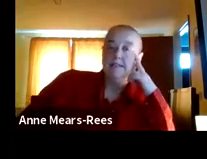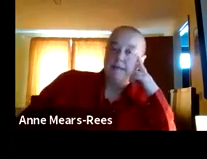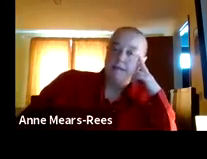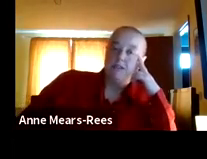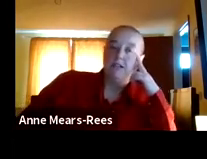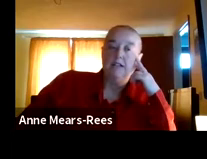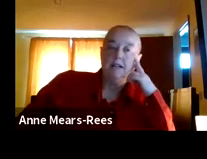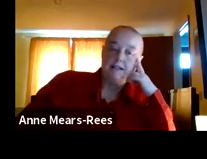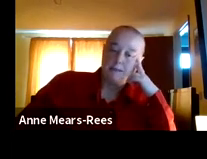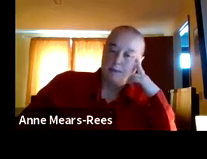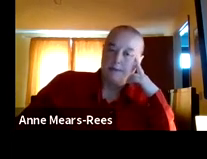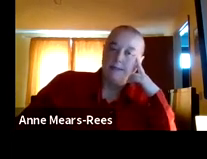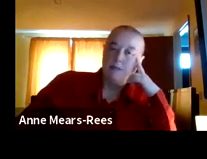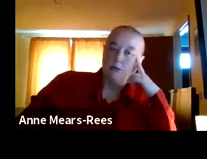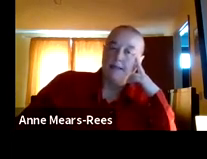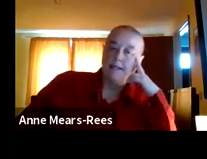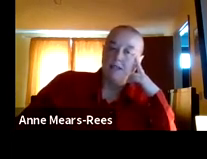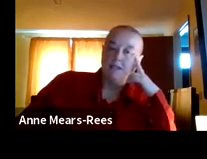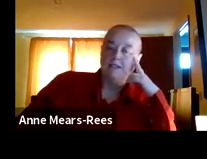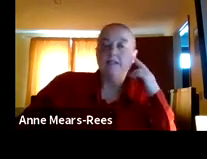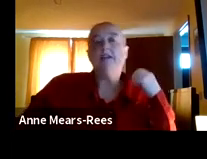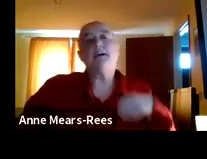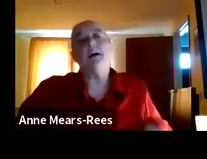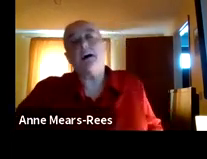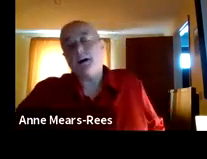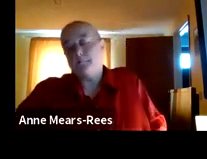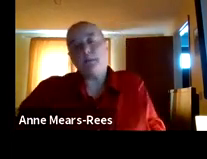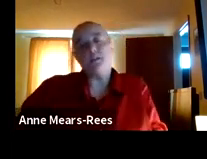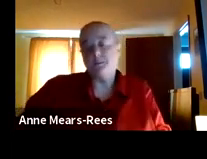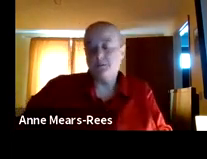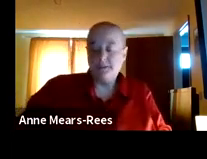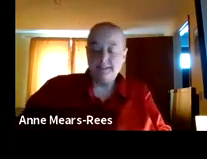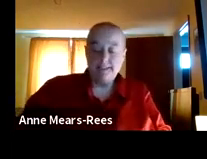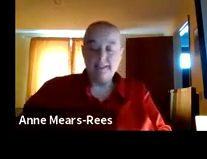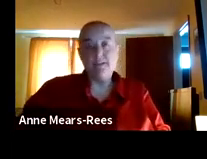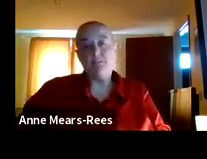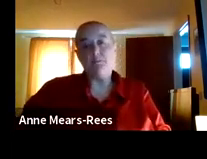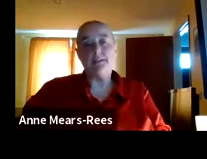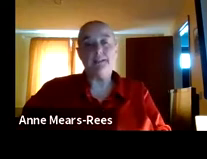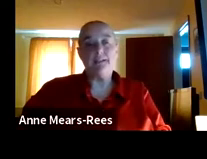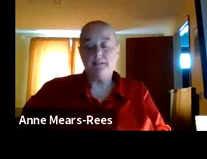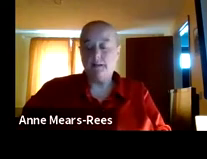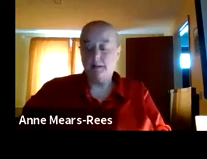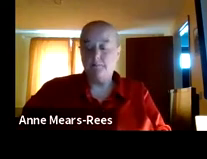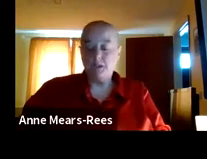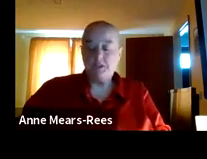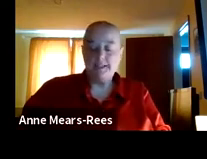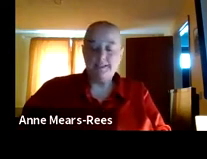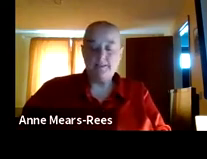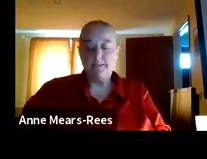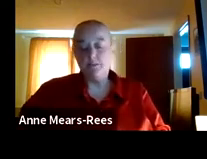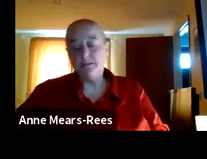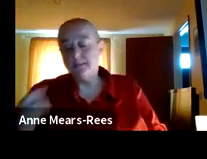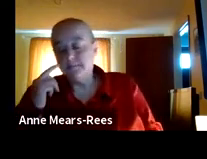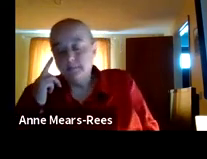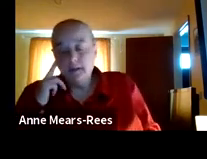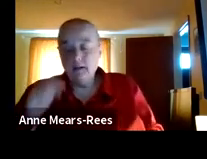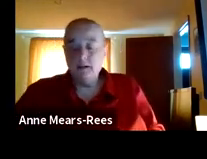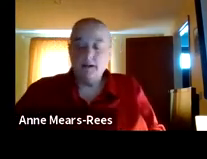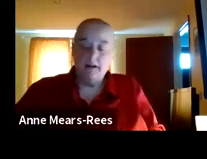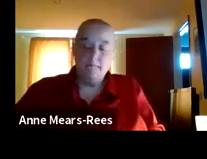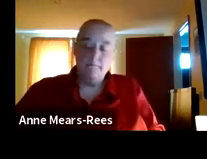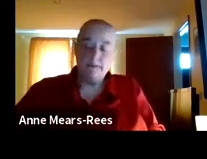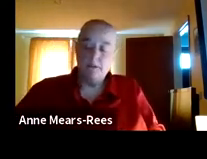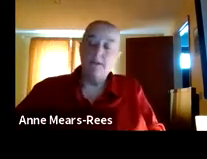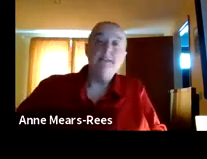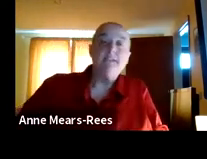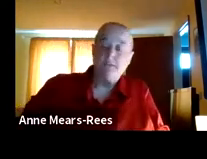Sofia Vougioukalous: And even though they're very well organized specially services in primary care, it can be under overdiagnosed because of the coexistence with a learning disability.